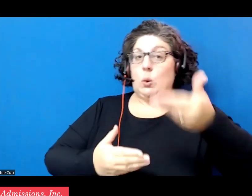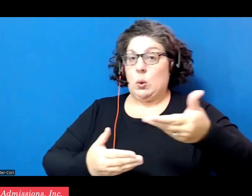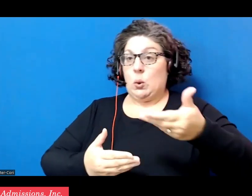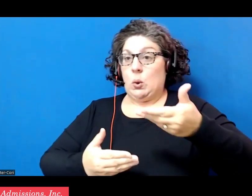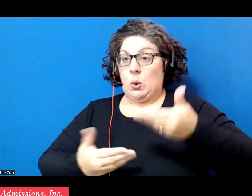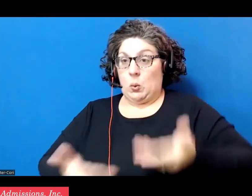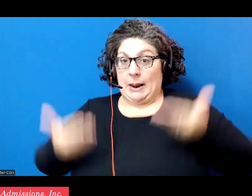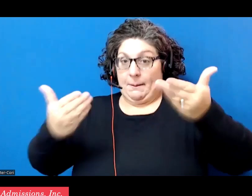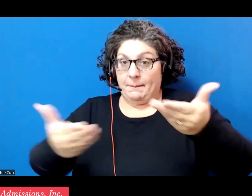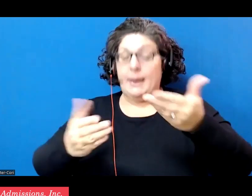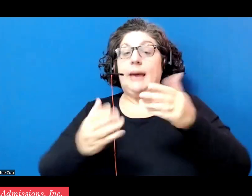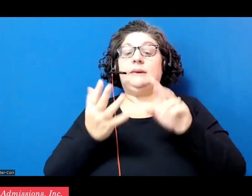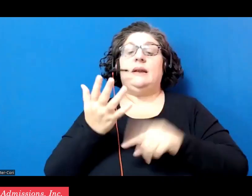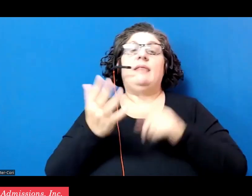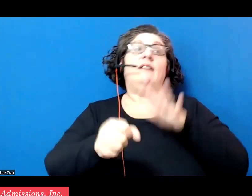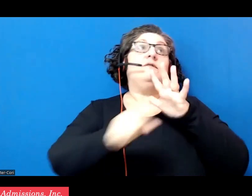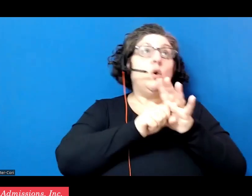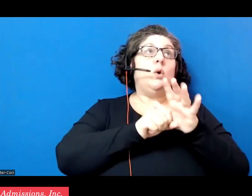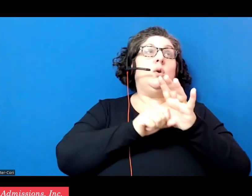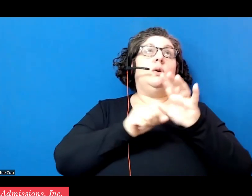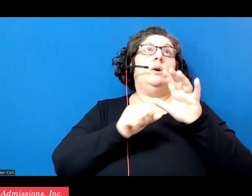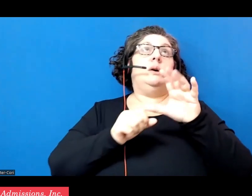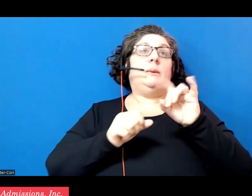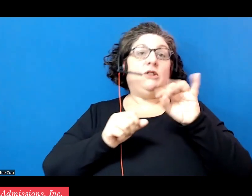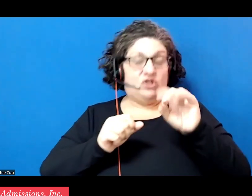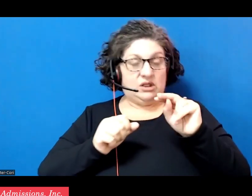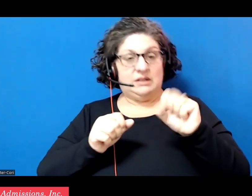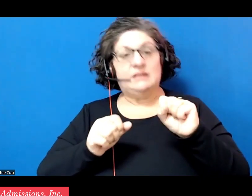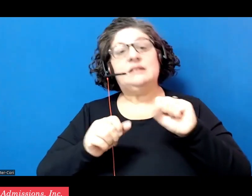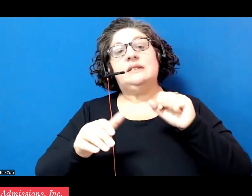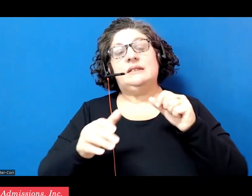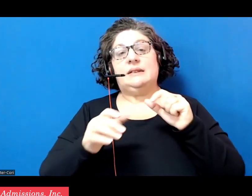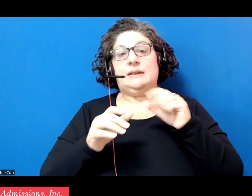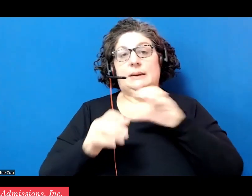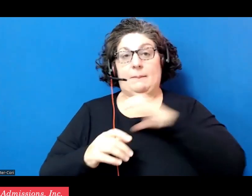And then full admission committee meeting to make and communicate final decisions.